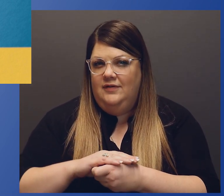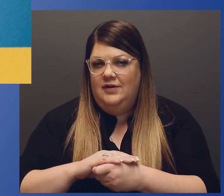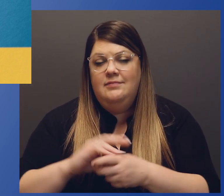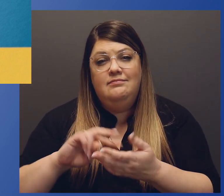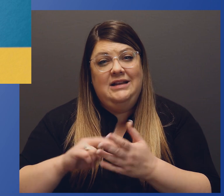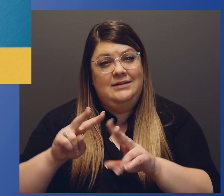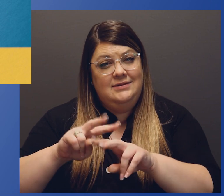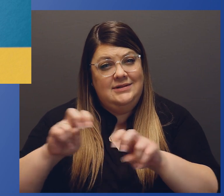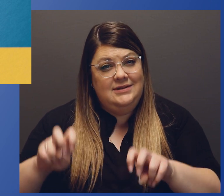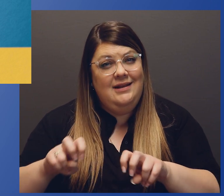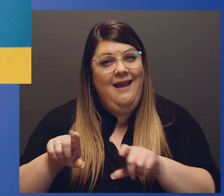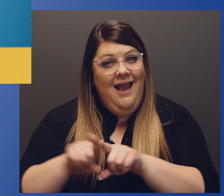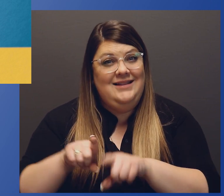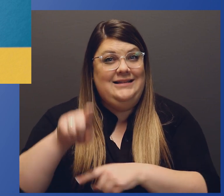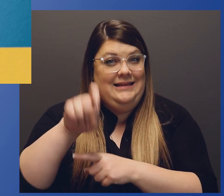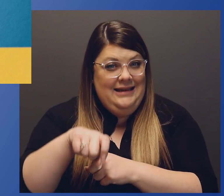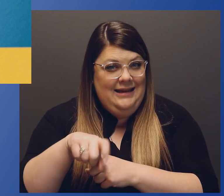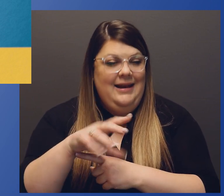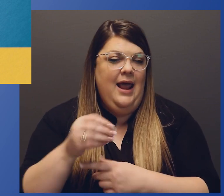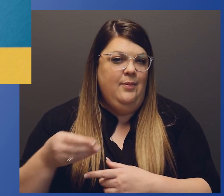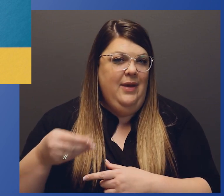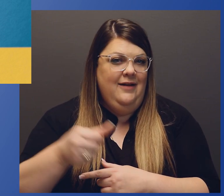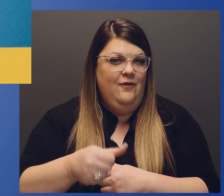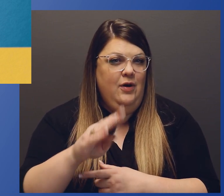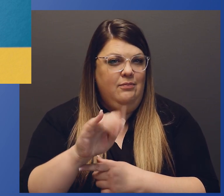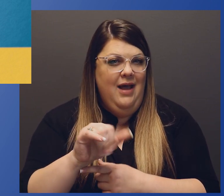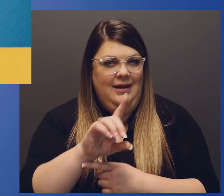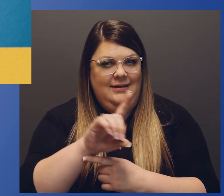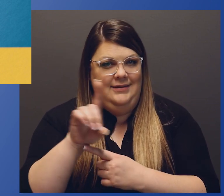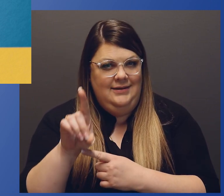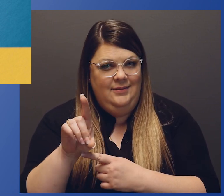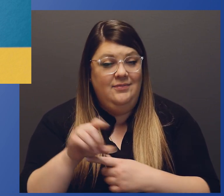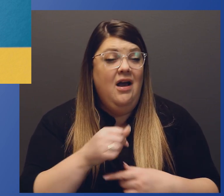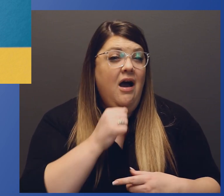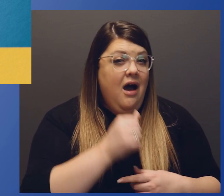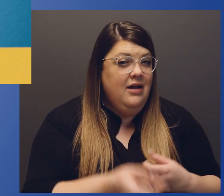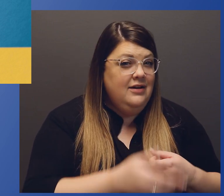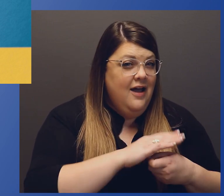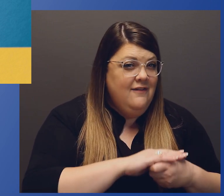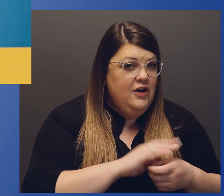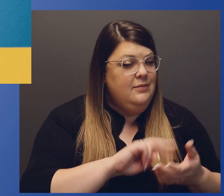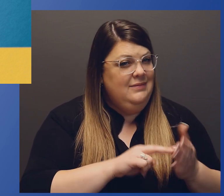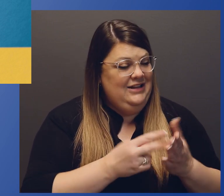that has been determined as not medically necessary and will not be paid for by the Division.